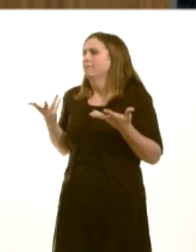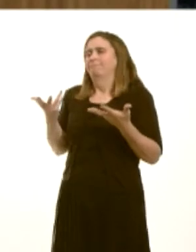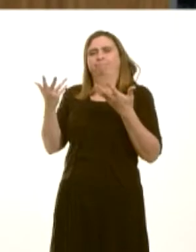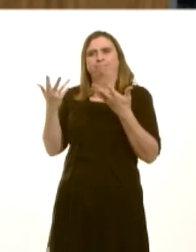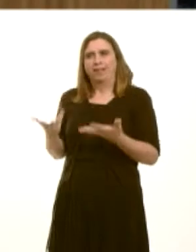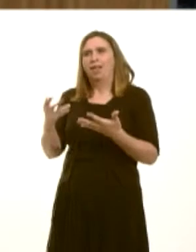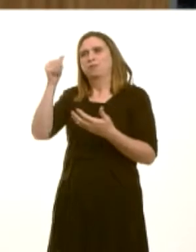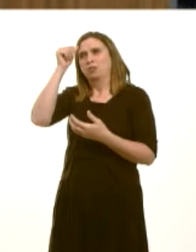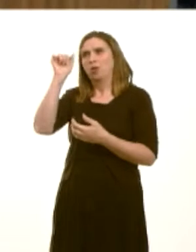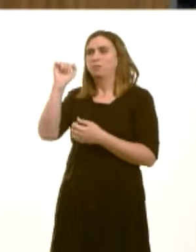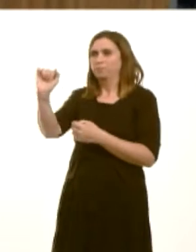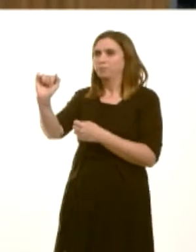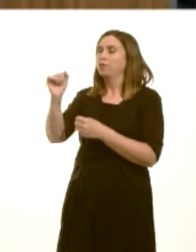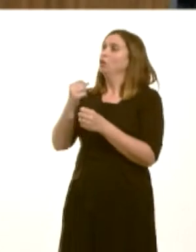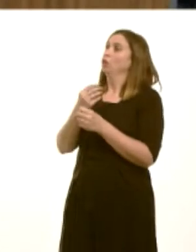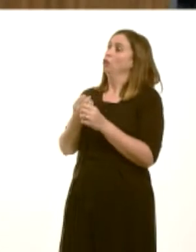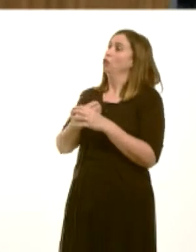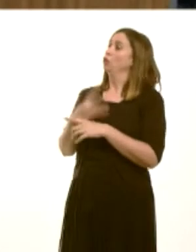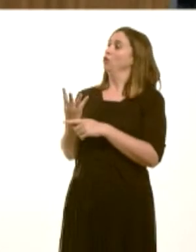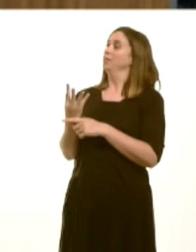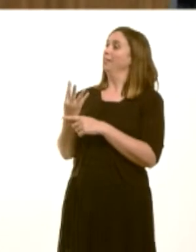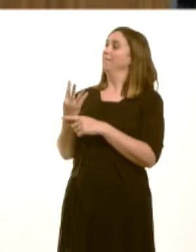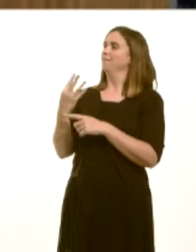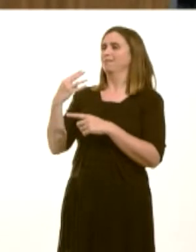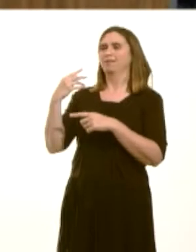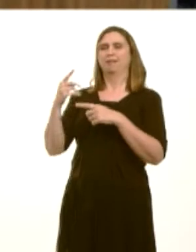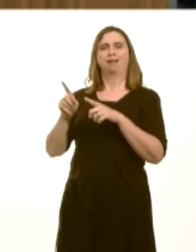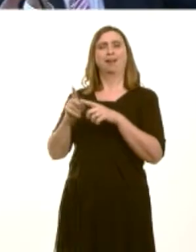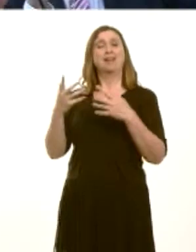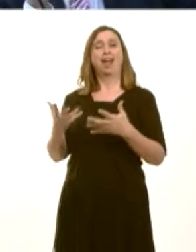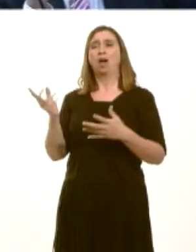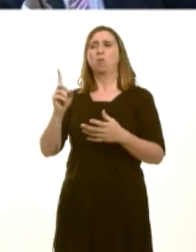a Conservative Party in London that's become a party of opposition, making wild promises